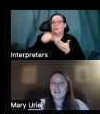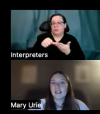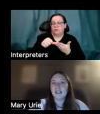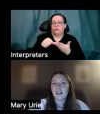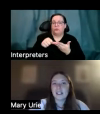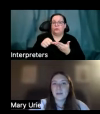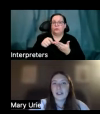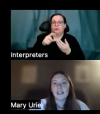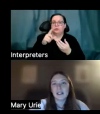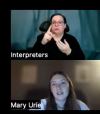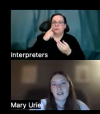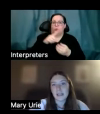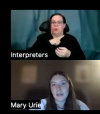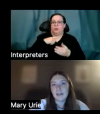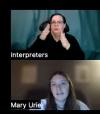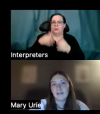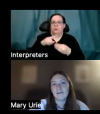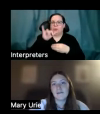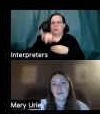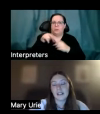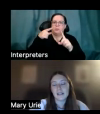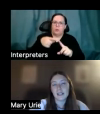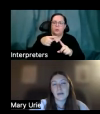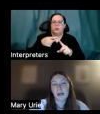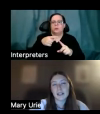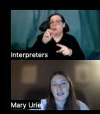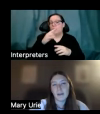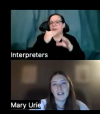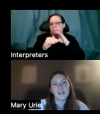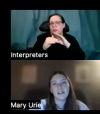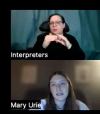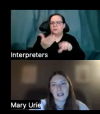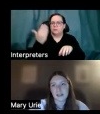legislator, on this point, a letter or an email, if you've written something about this topic, you can use that as a